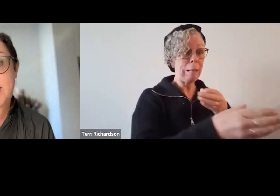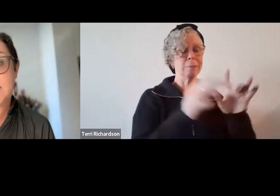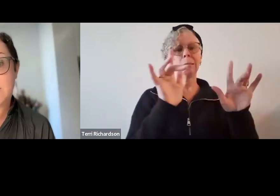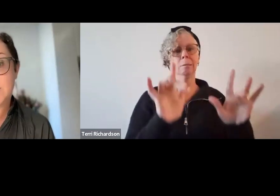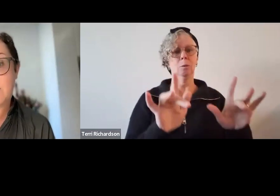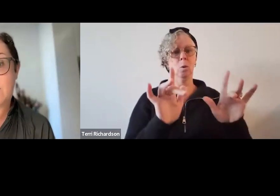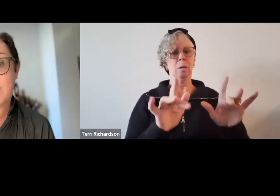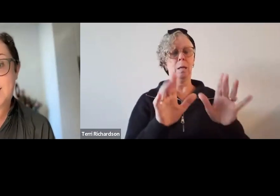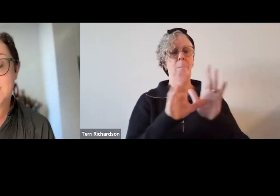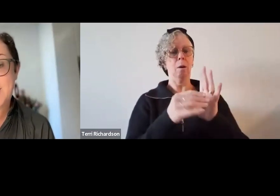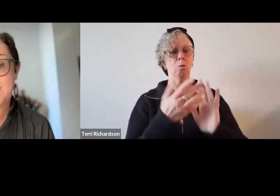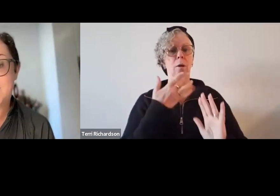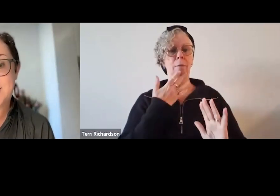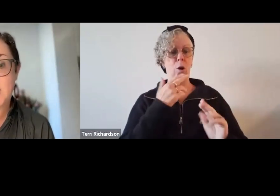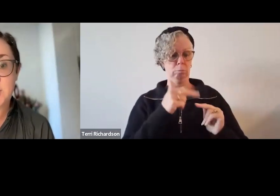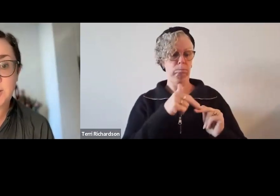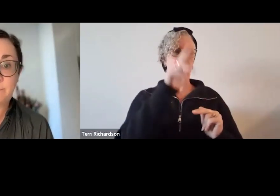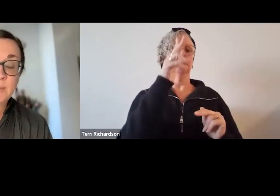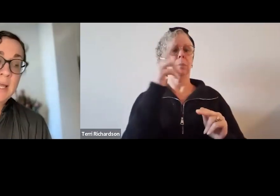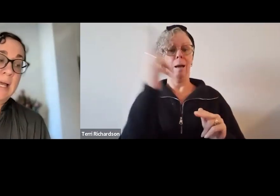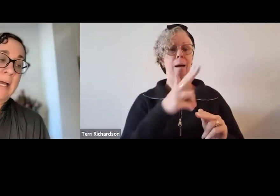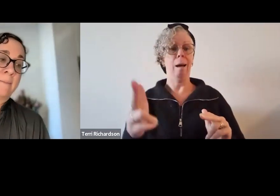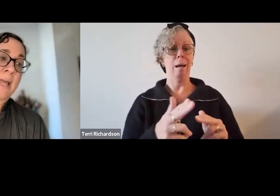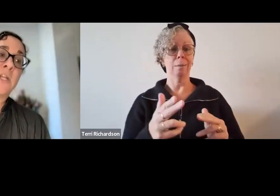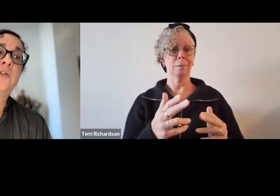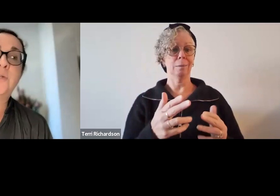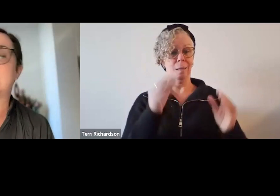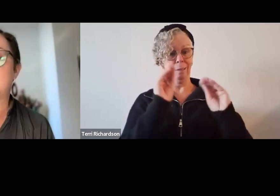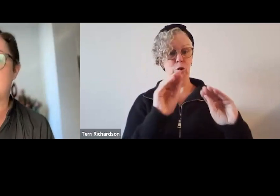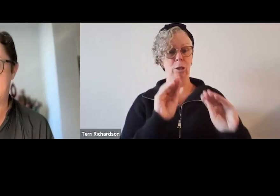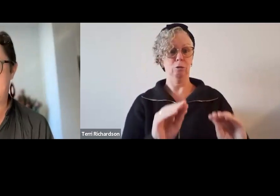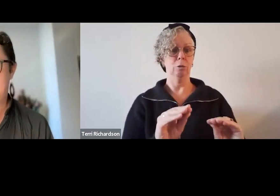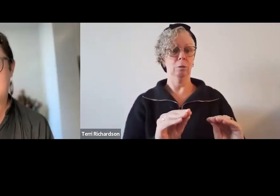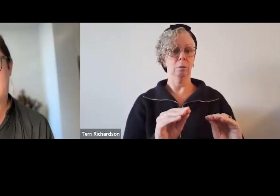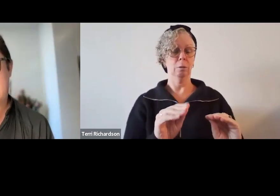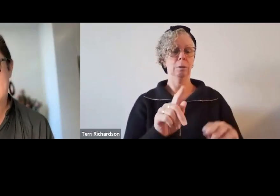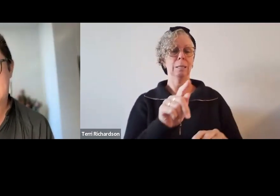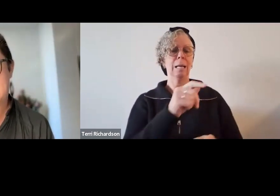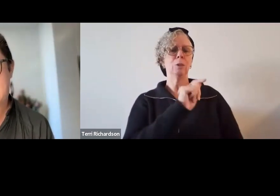the rising cost of arts and humanities education. And a huge loss of trust between governors